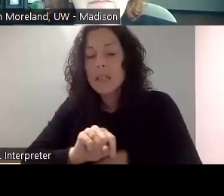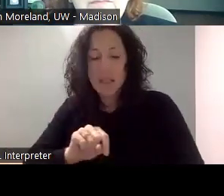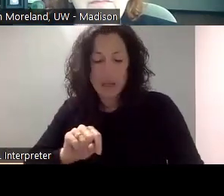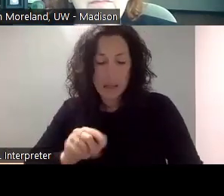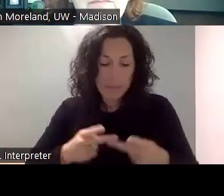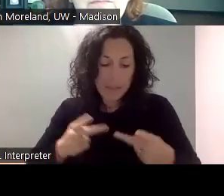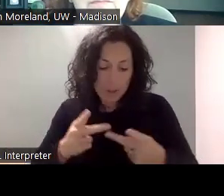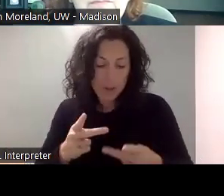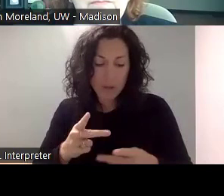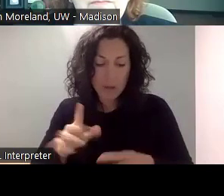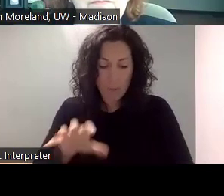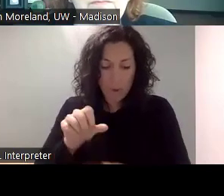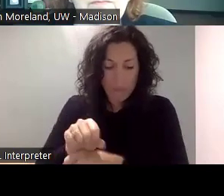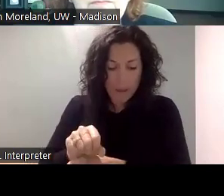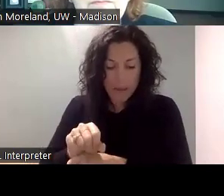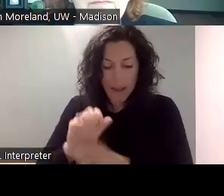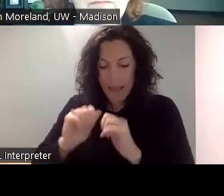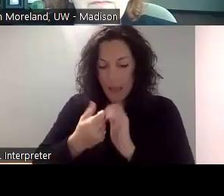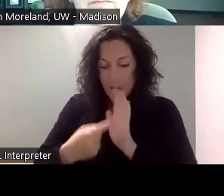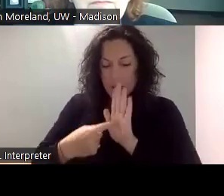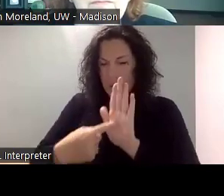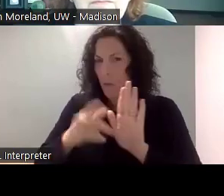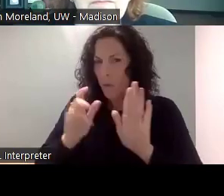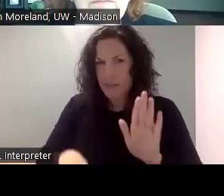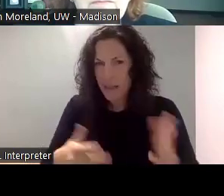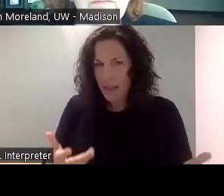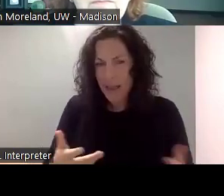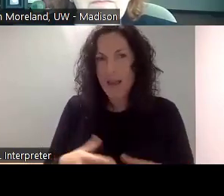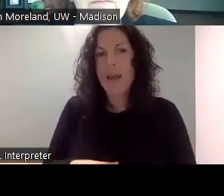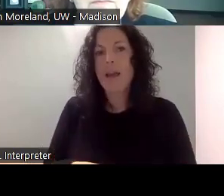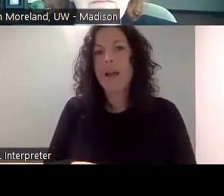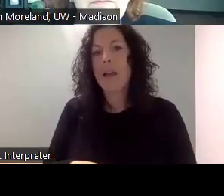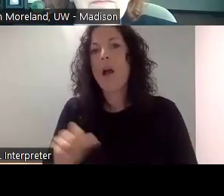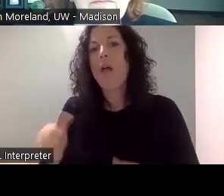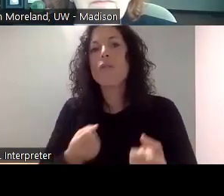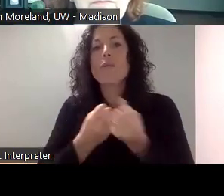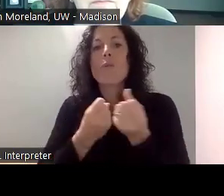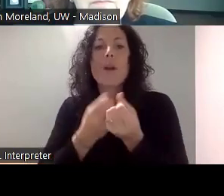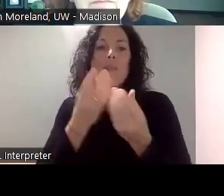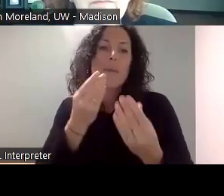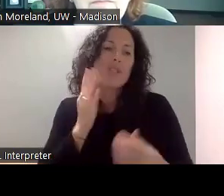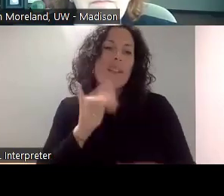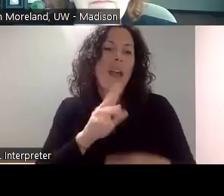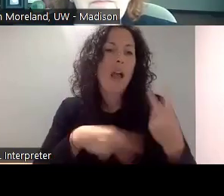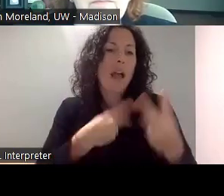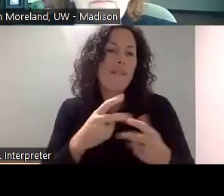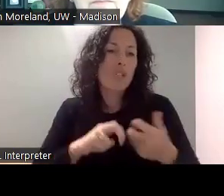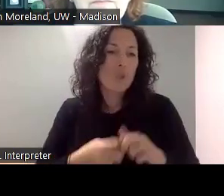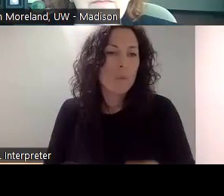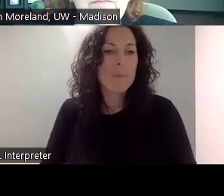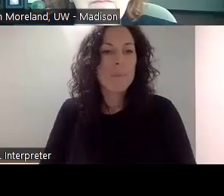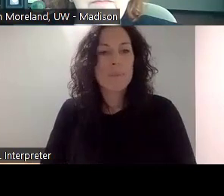how that would then be disclosed on biosketch information, other support information in that sort of issue. But I think at the end of the day,